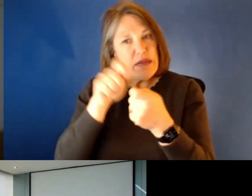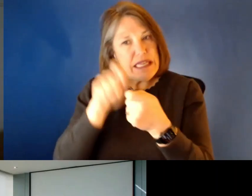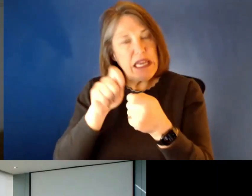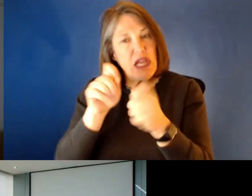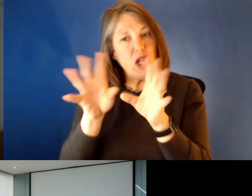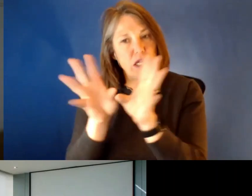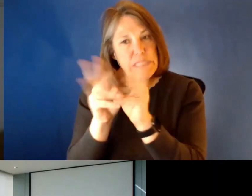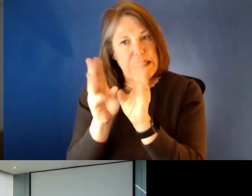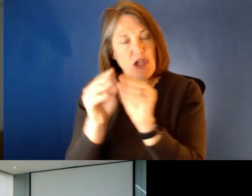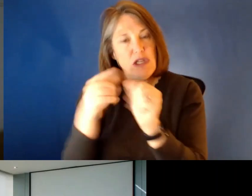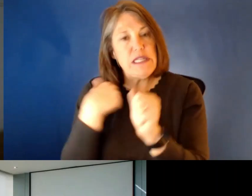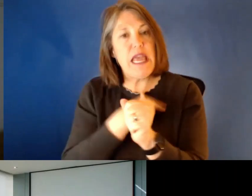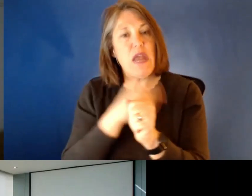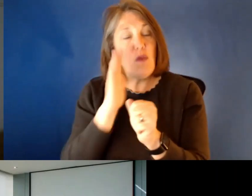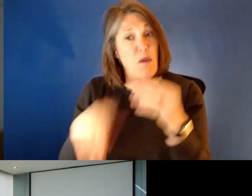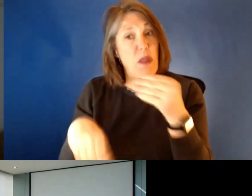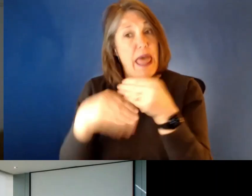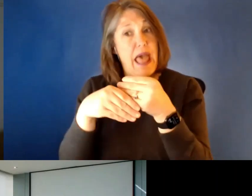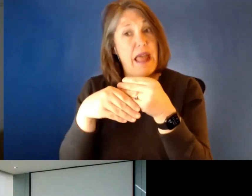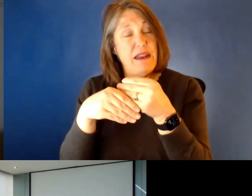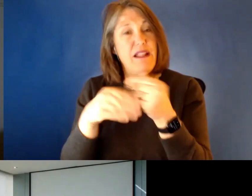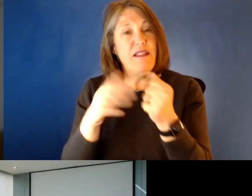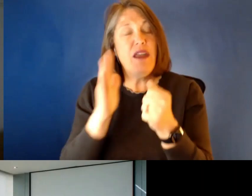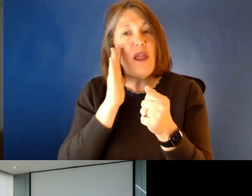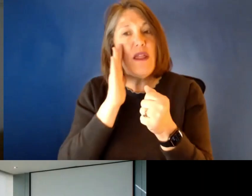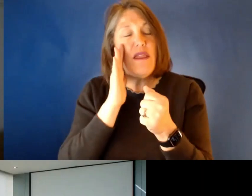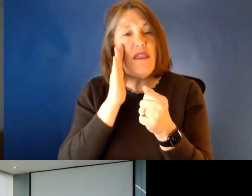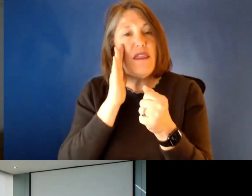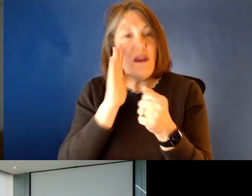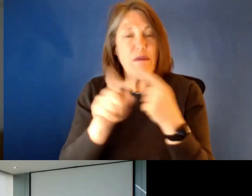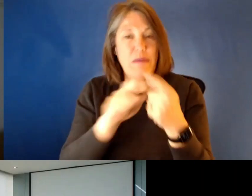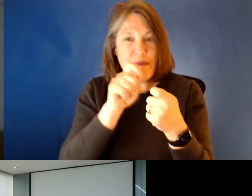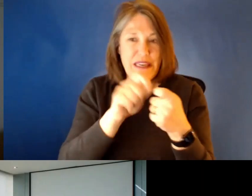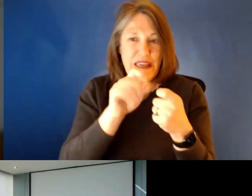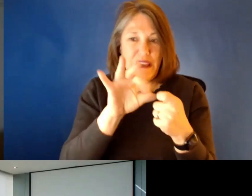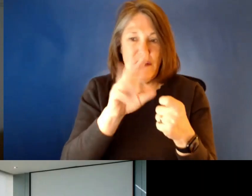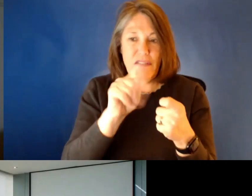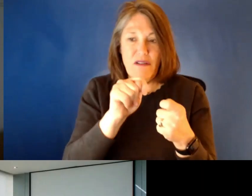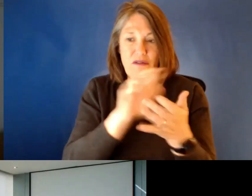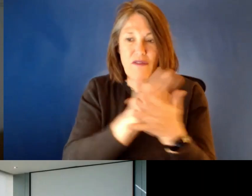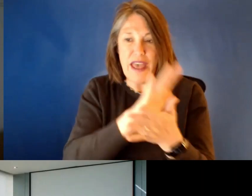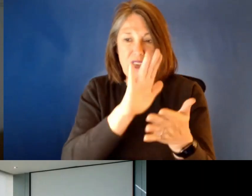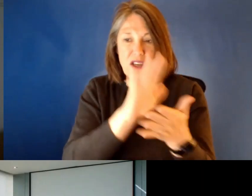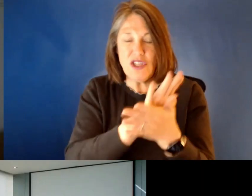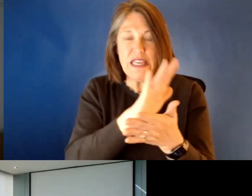06:20:36 will add them. There will be particular fact sheet about disability access.